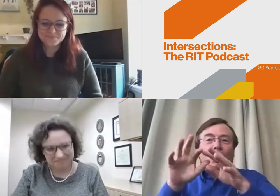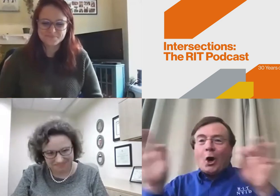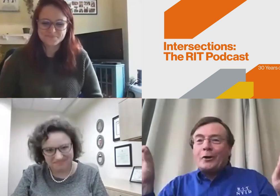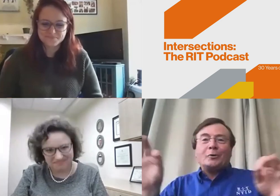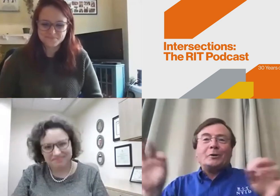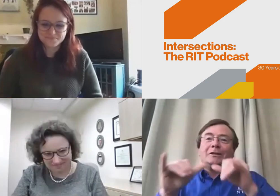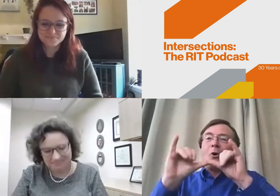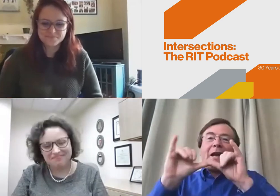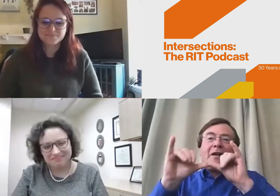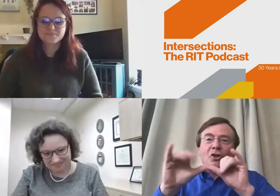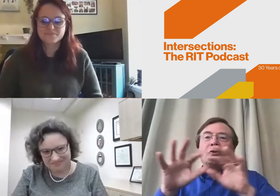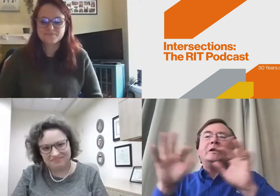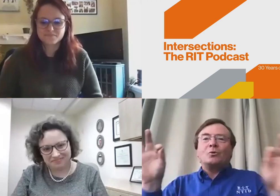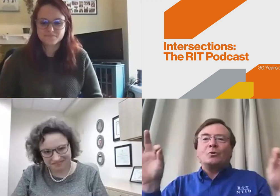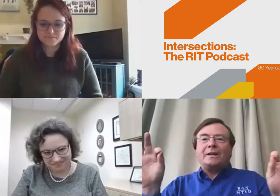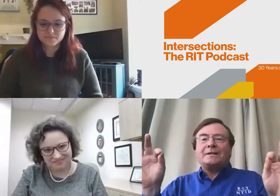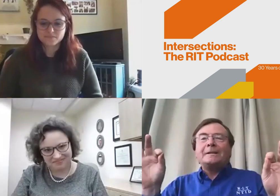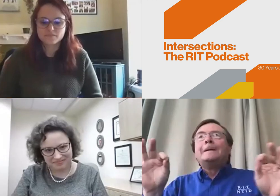law degrees, their engineering degrees.